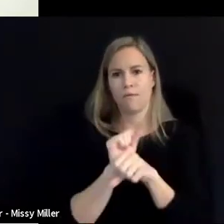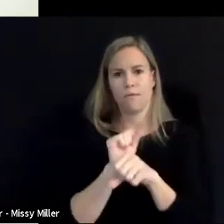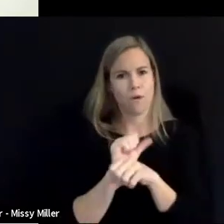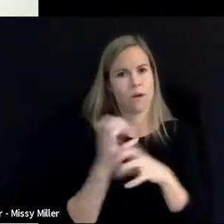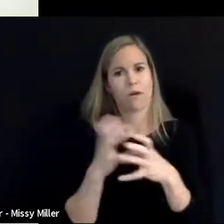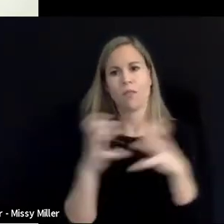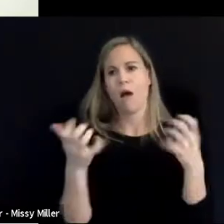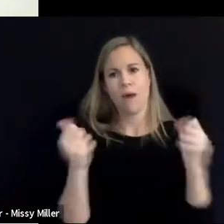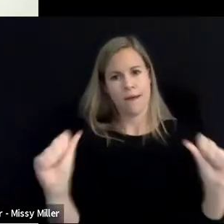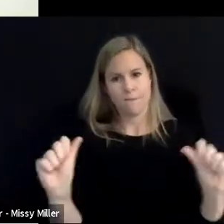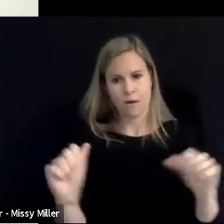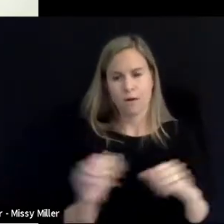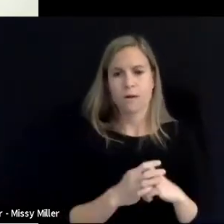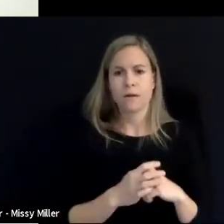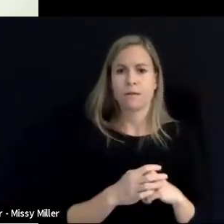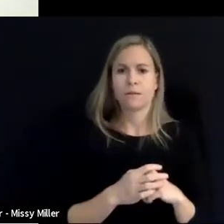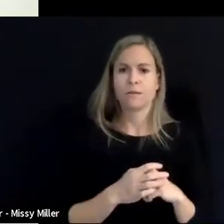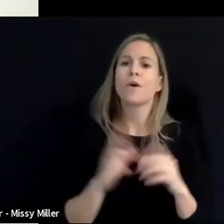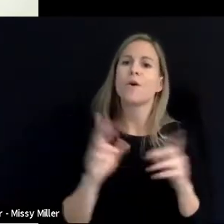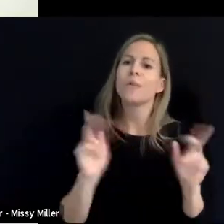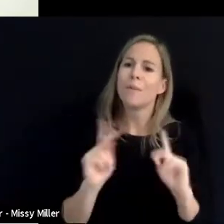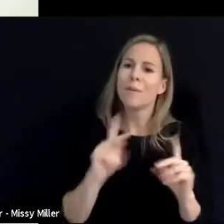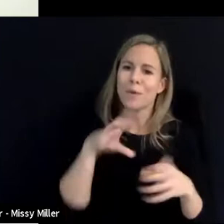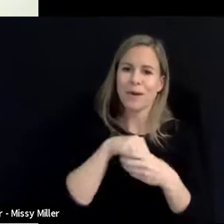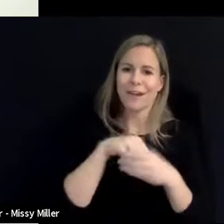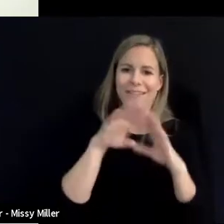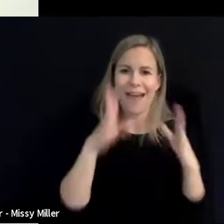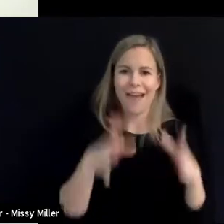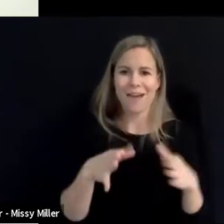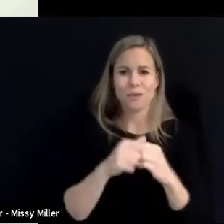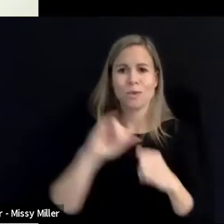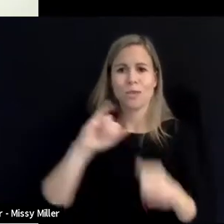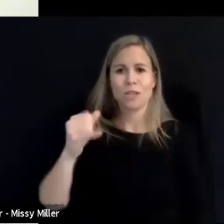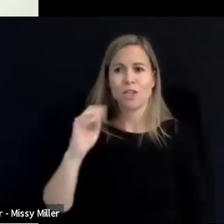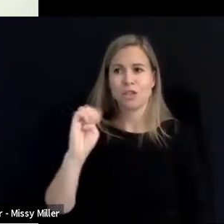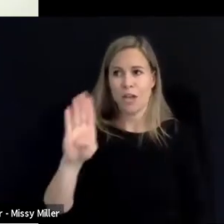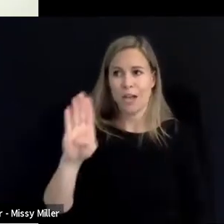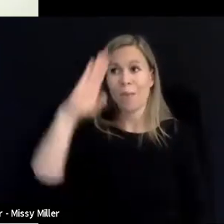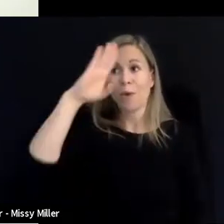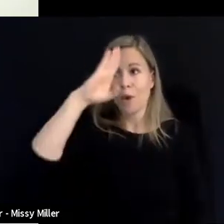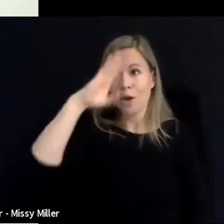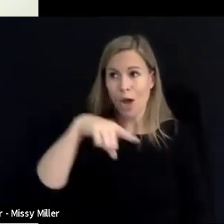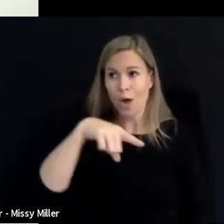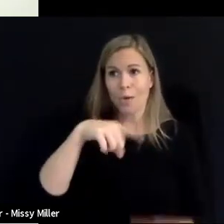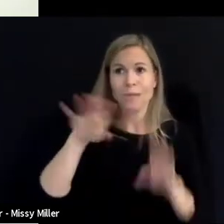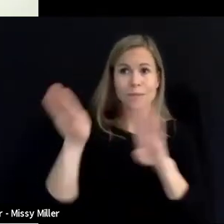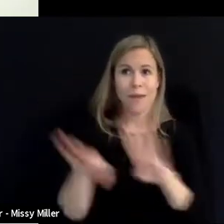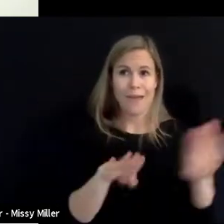they know many of his behaviors and what they mean. If Jacob walks around and turns on faucets